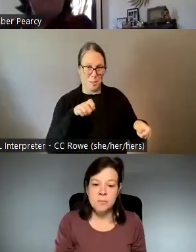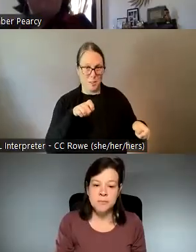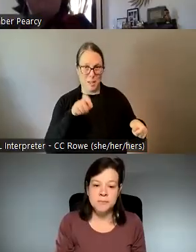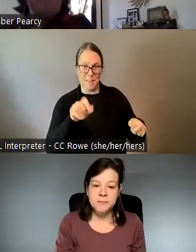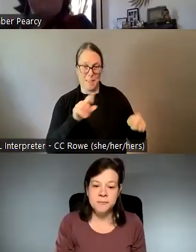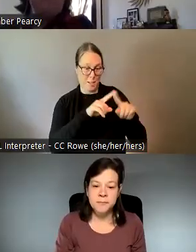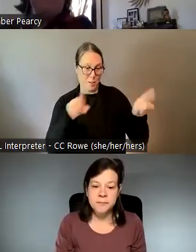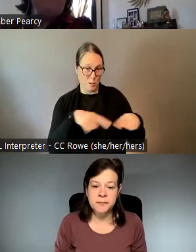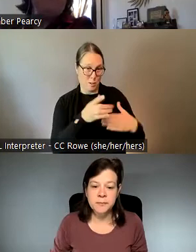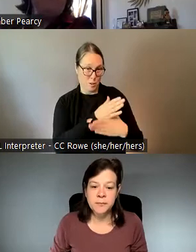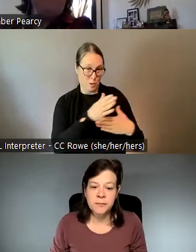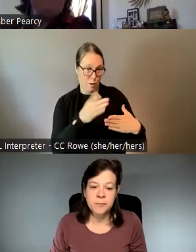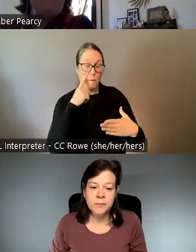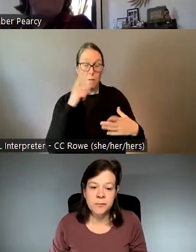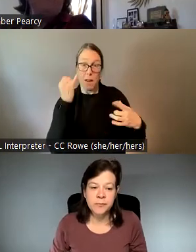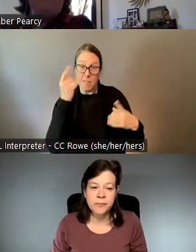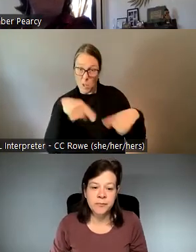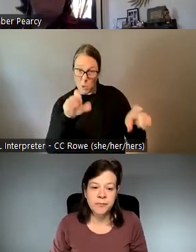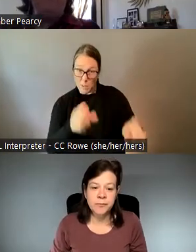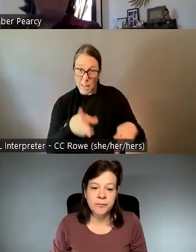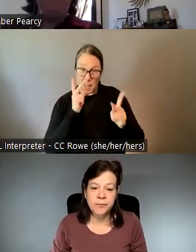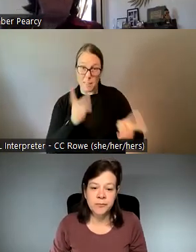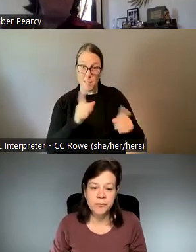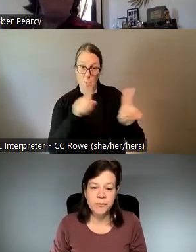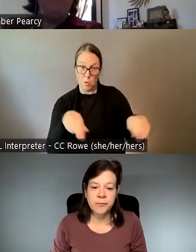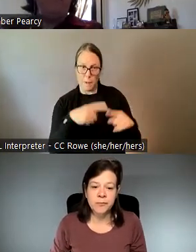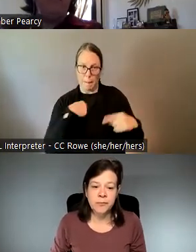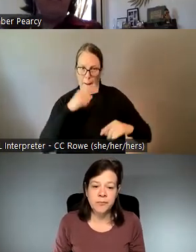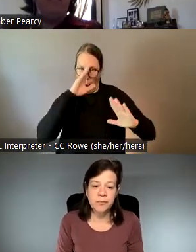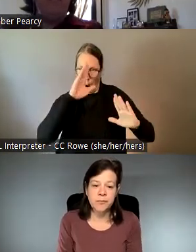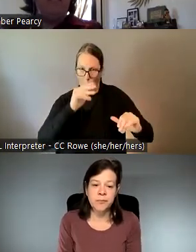I hope that you can see a Word doc with a black back